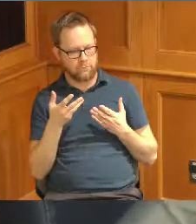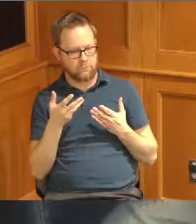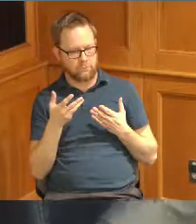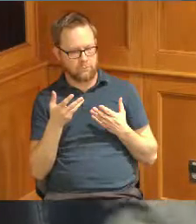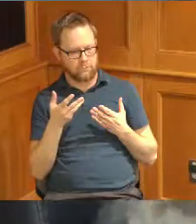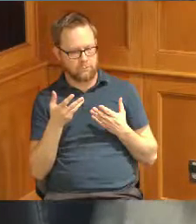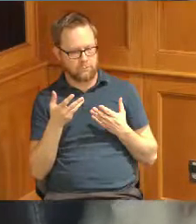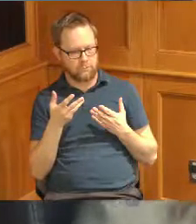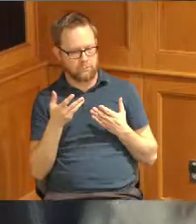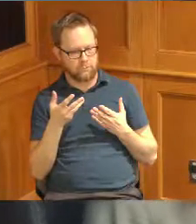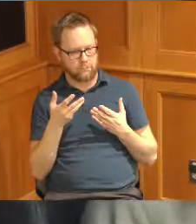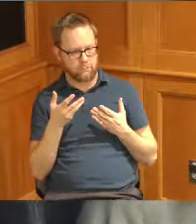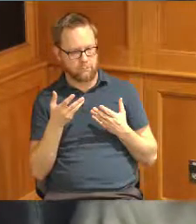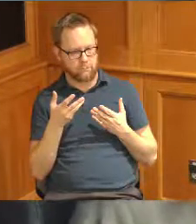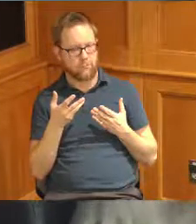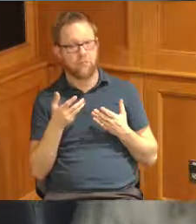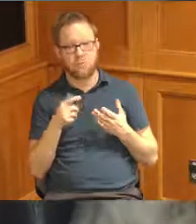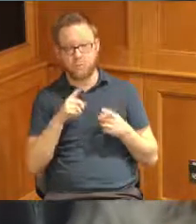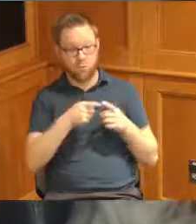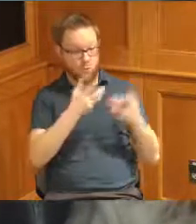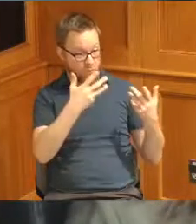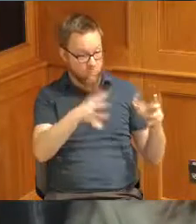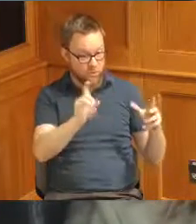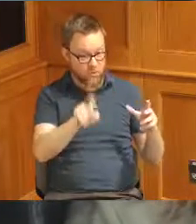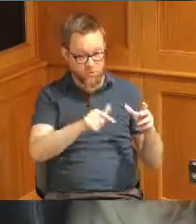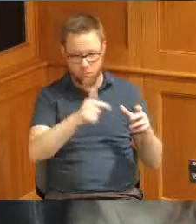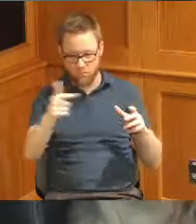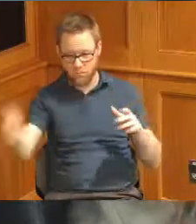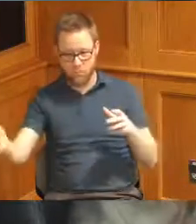and when we get done with this then we have to go to public comments but we did get some information